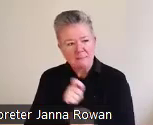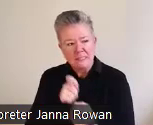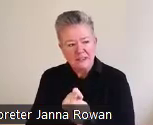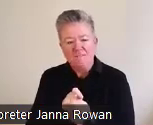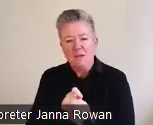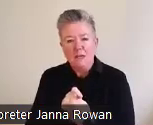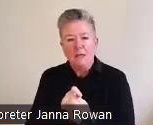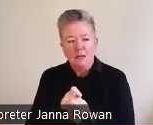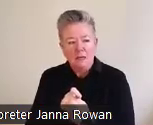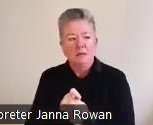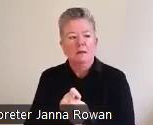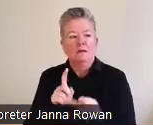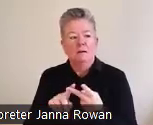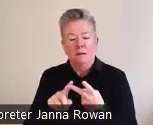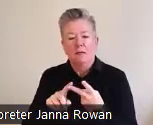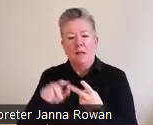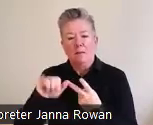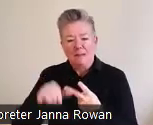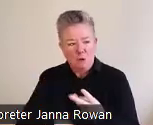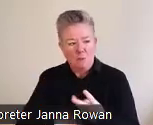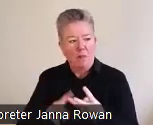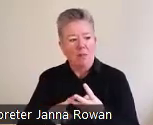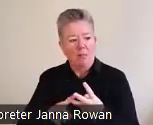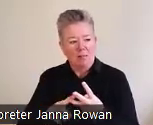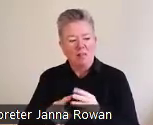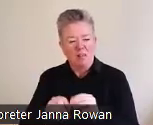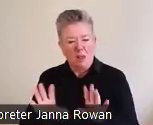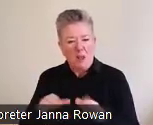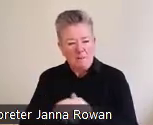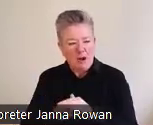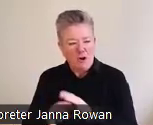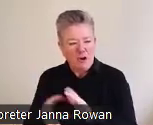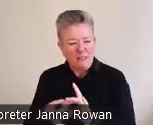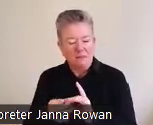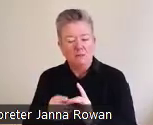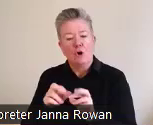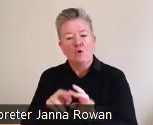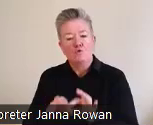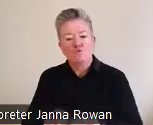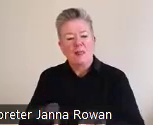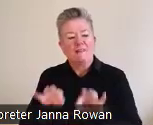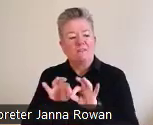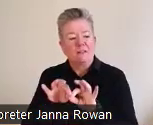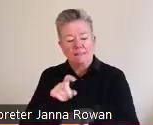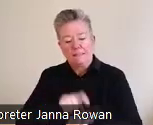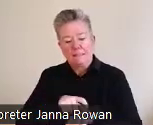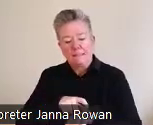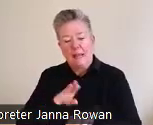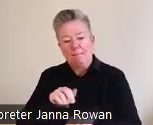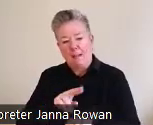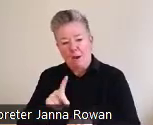Measurable, Apparent, Relevant, and Timebound aspects of goals over the course of